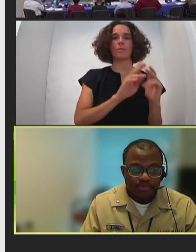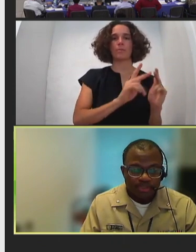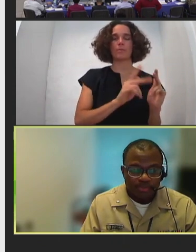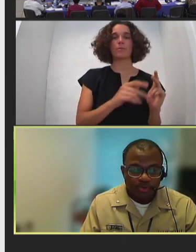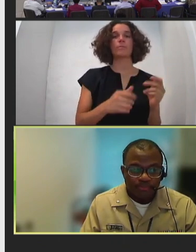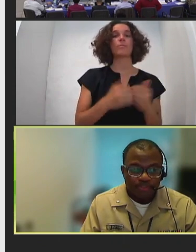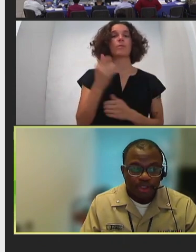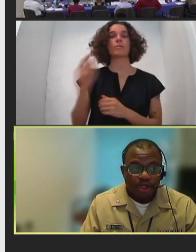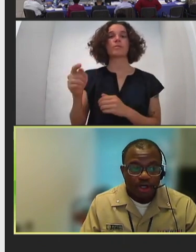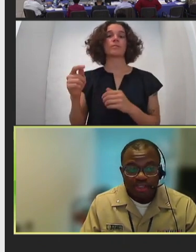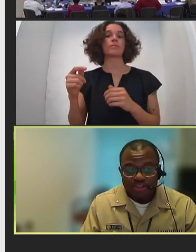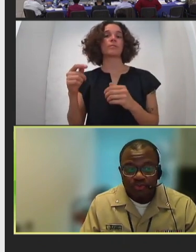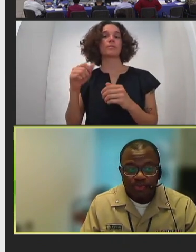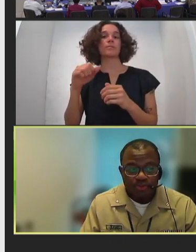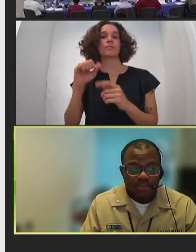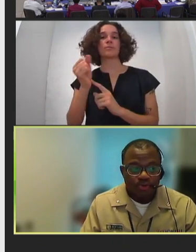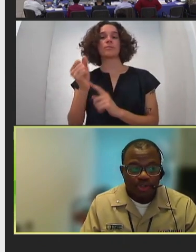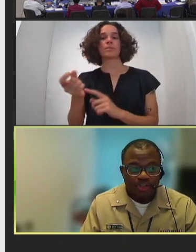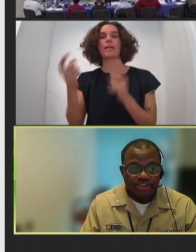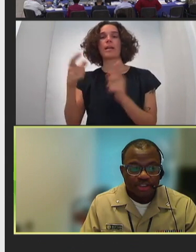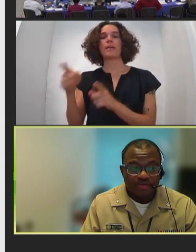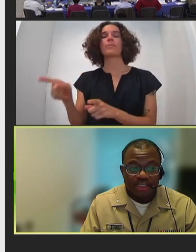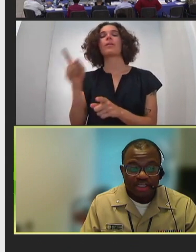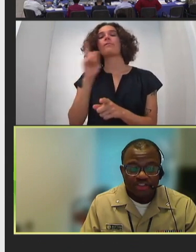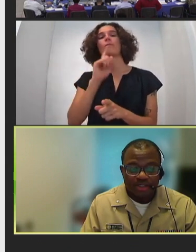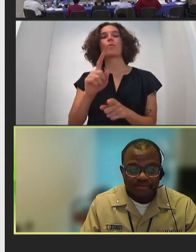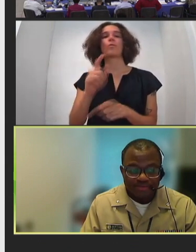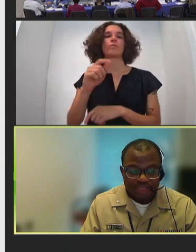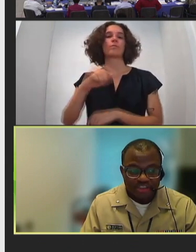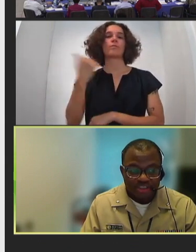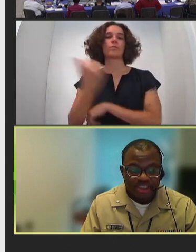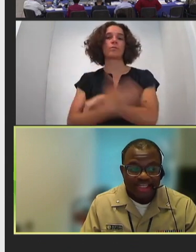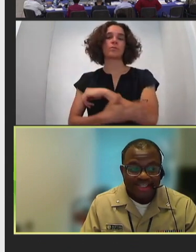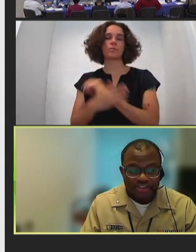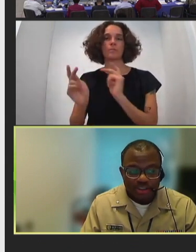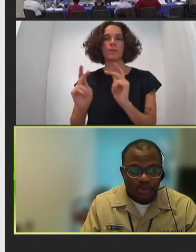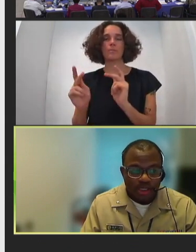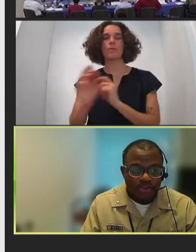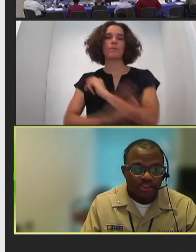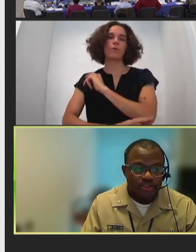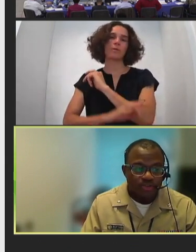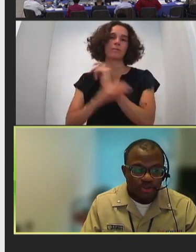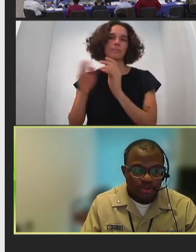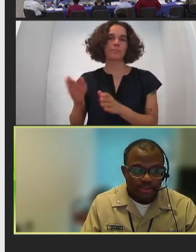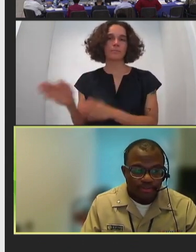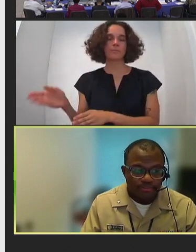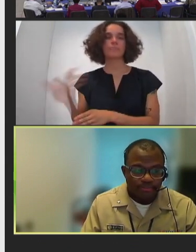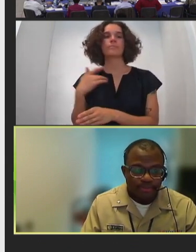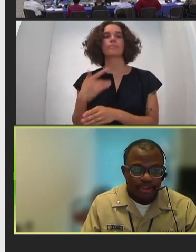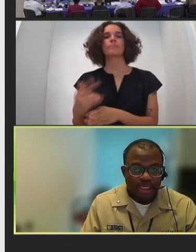people are thought to represent progression of infections initially acquired some years earlier,